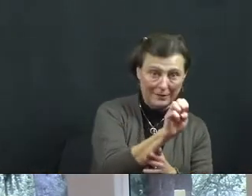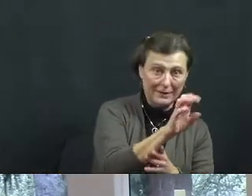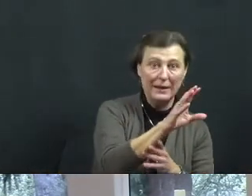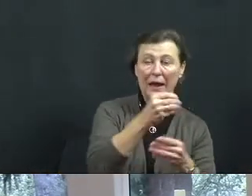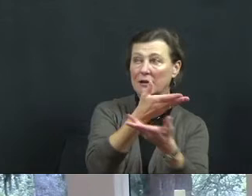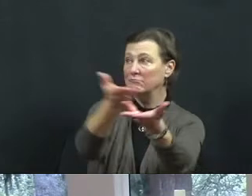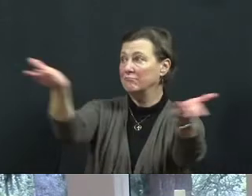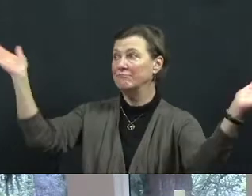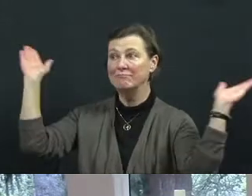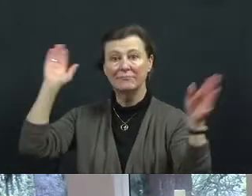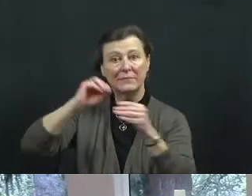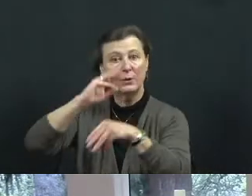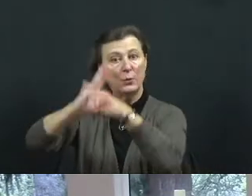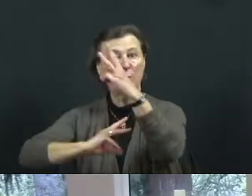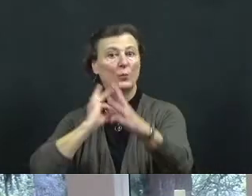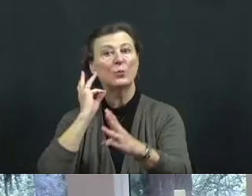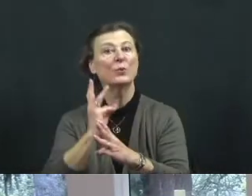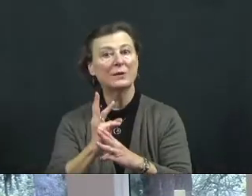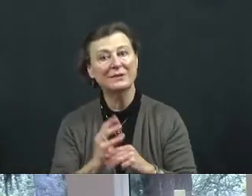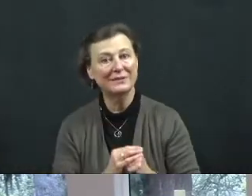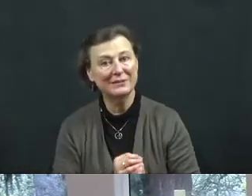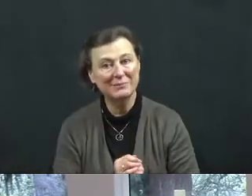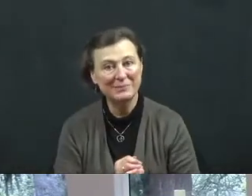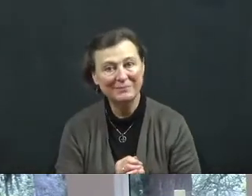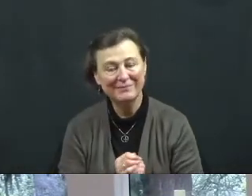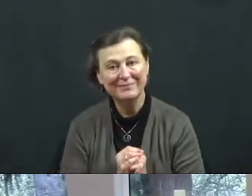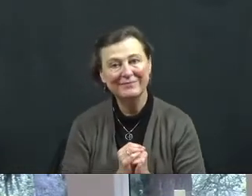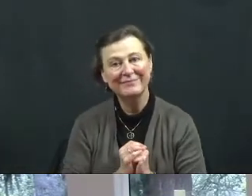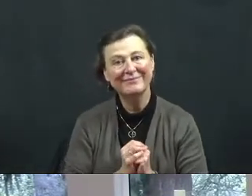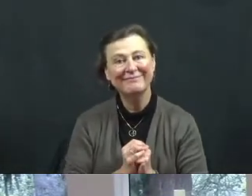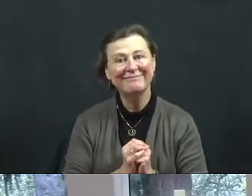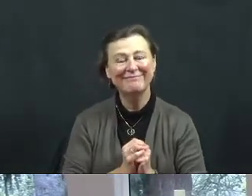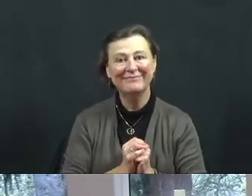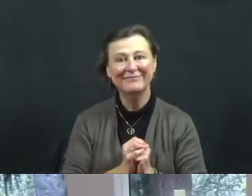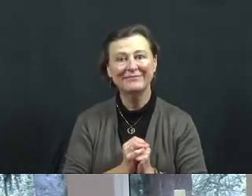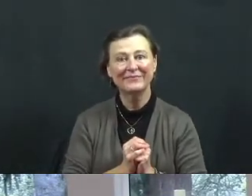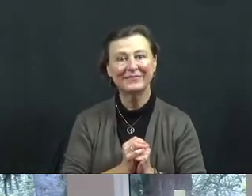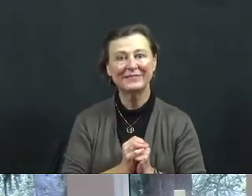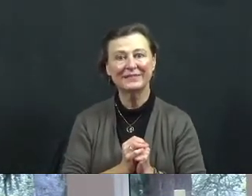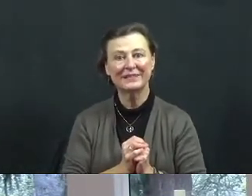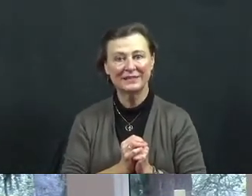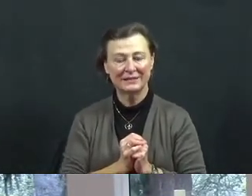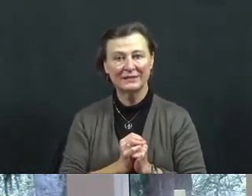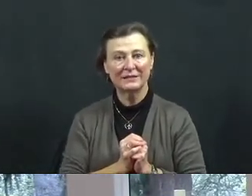the world at large.